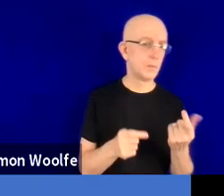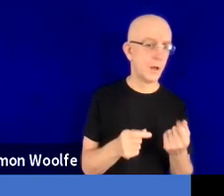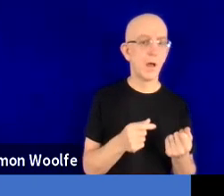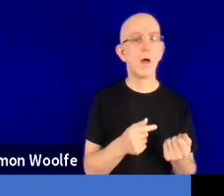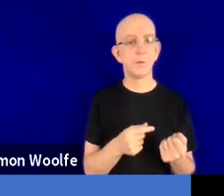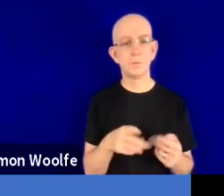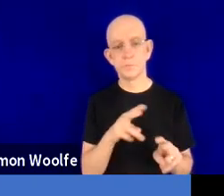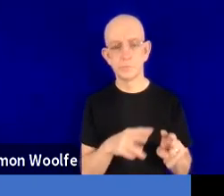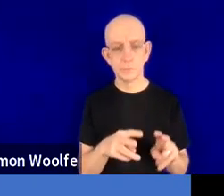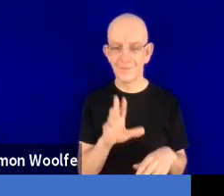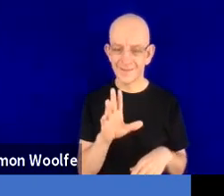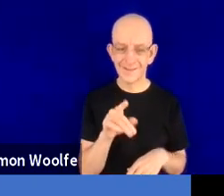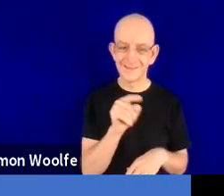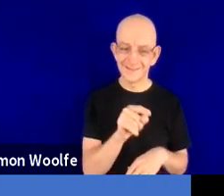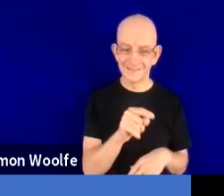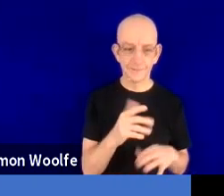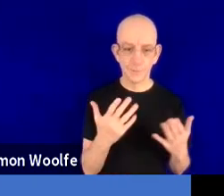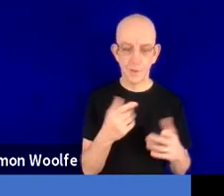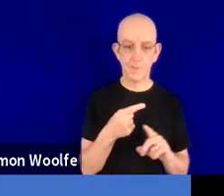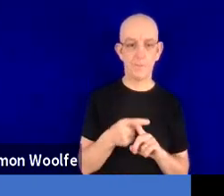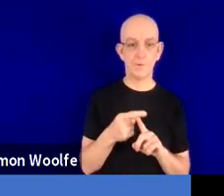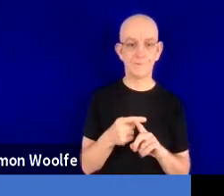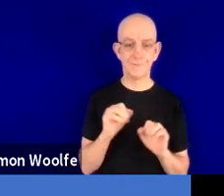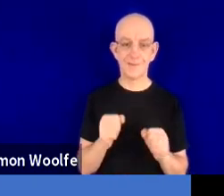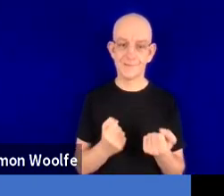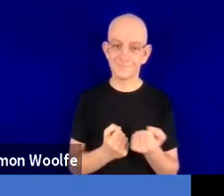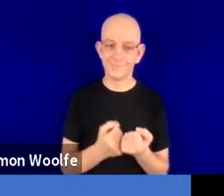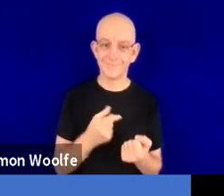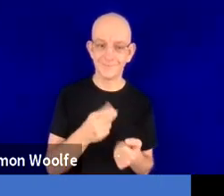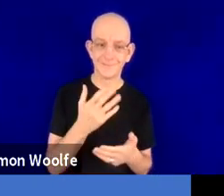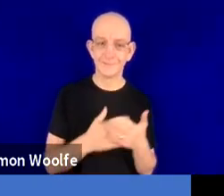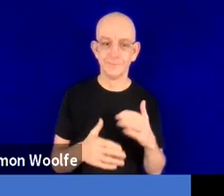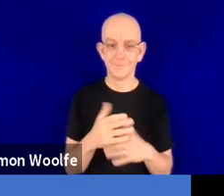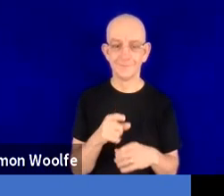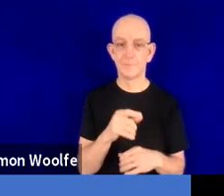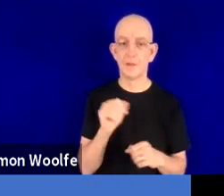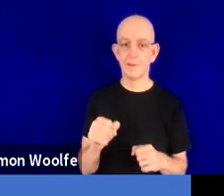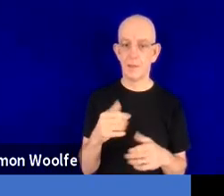And we have seen also that having this broad coverage of disability related costs